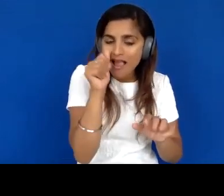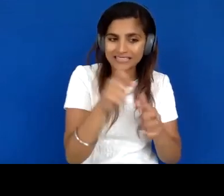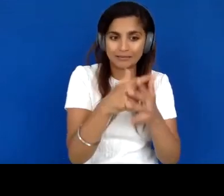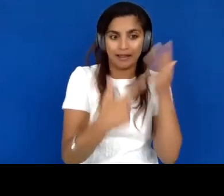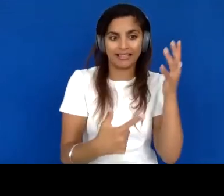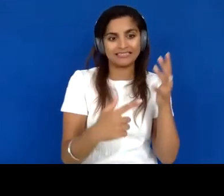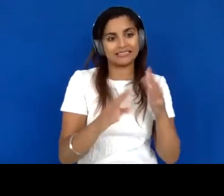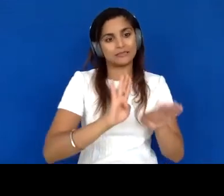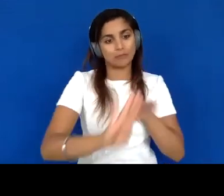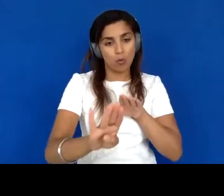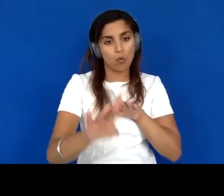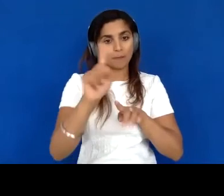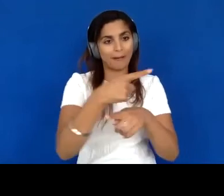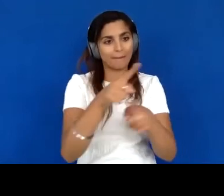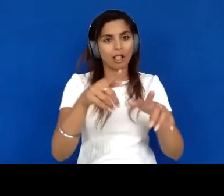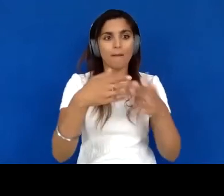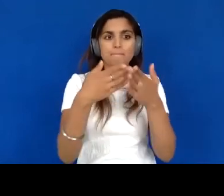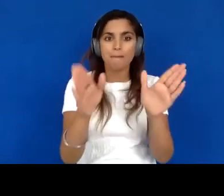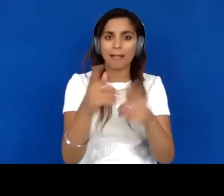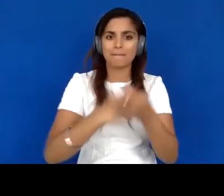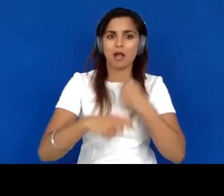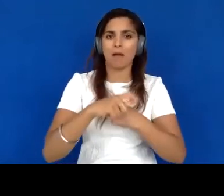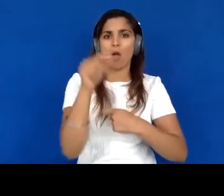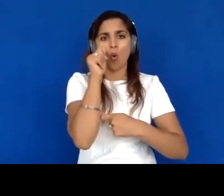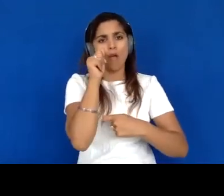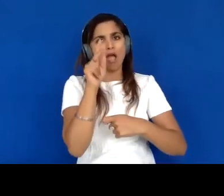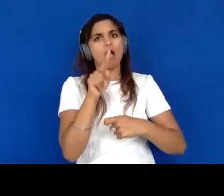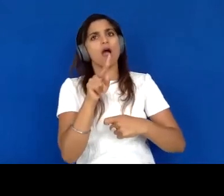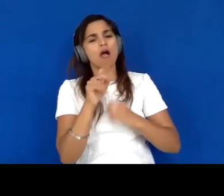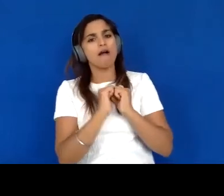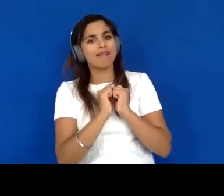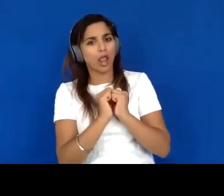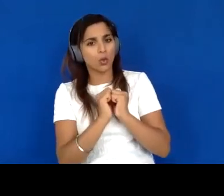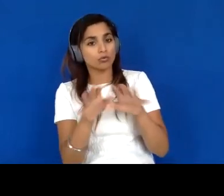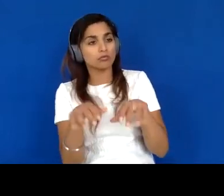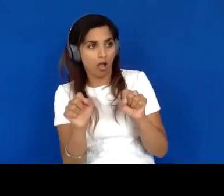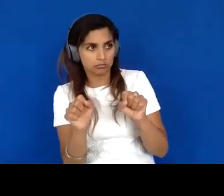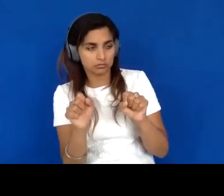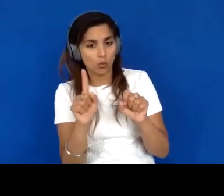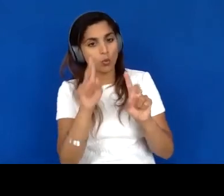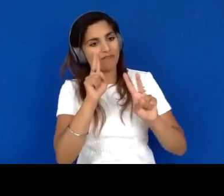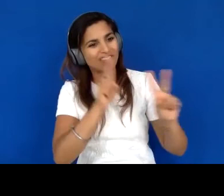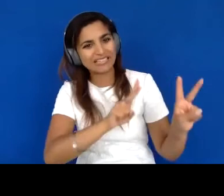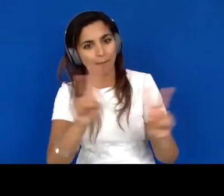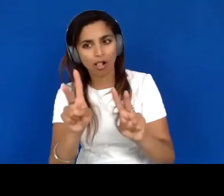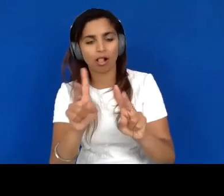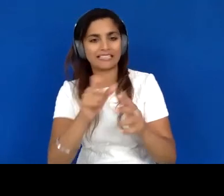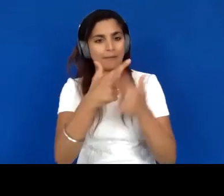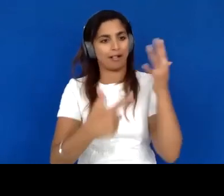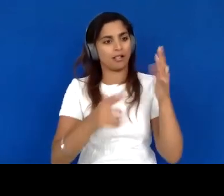well as increasing the visibility of disabled people across the bridge mainstream media I just think there's only certain kinds of disabled people